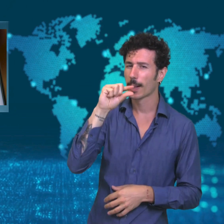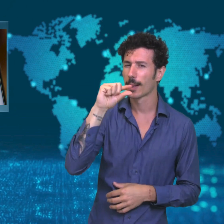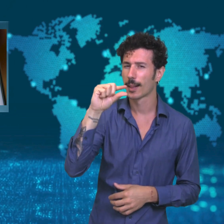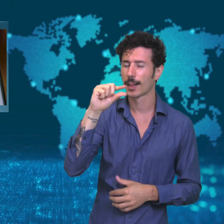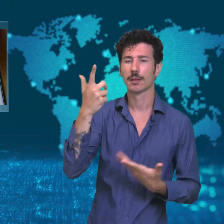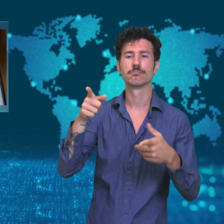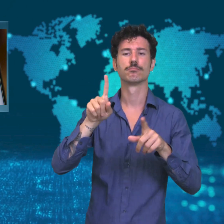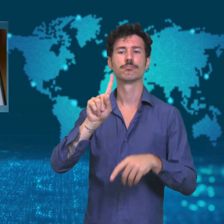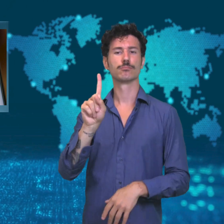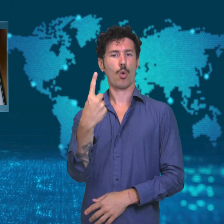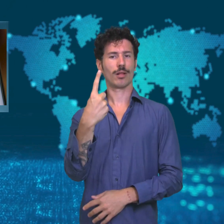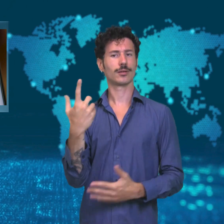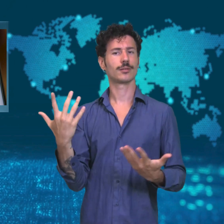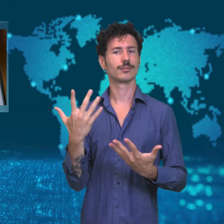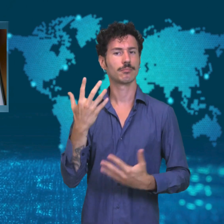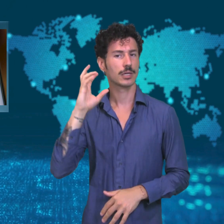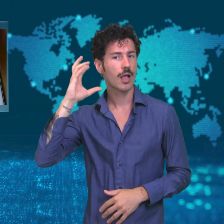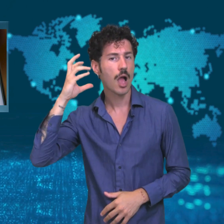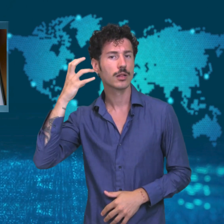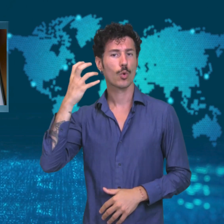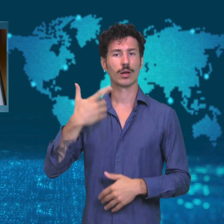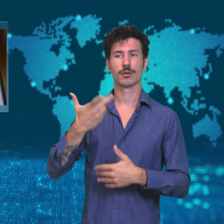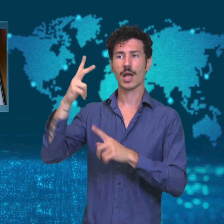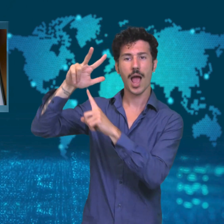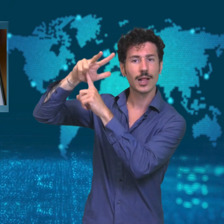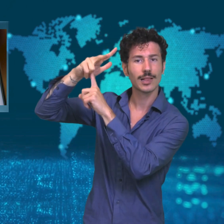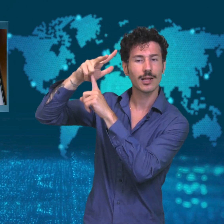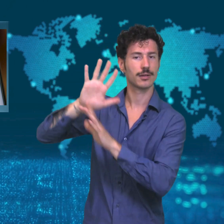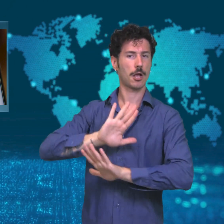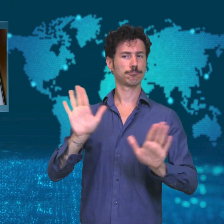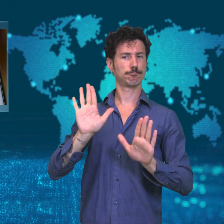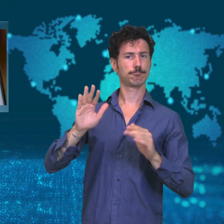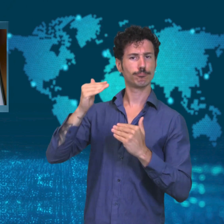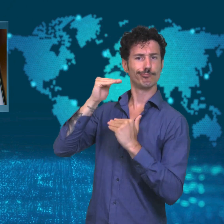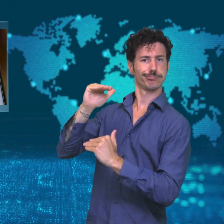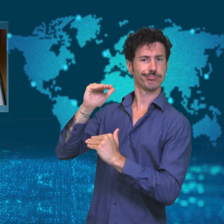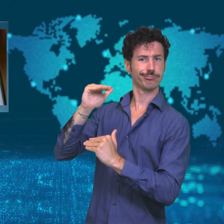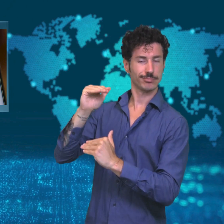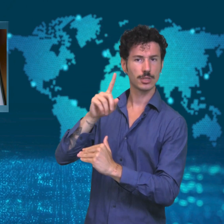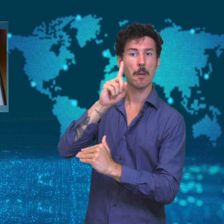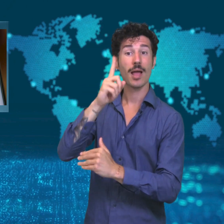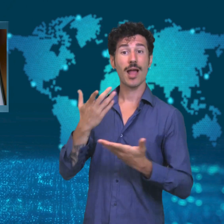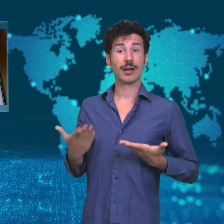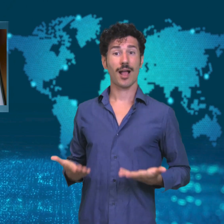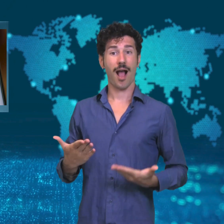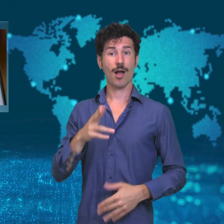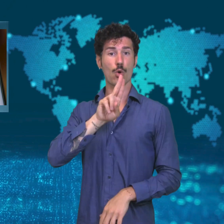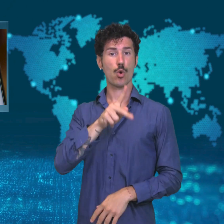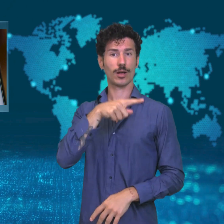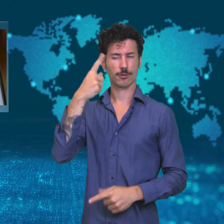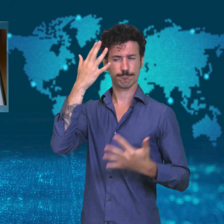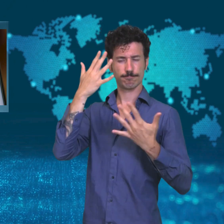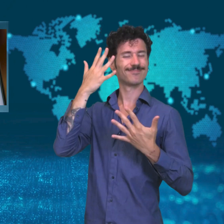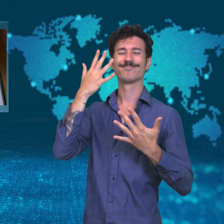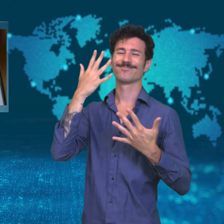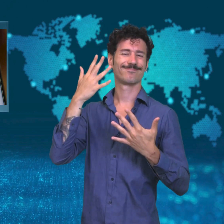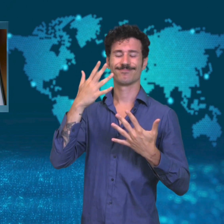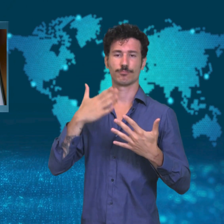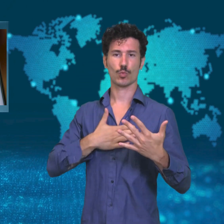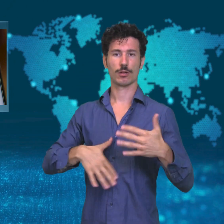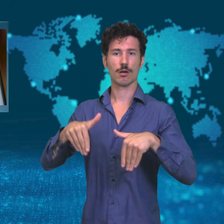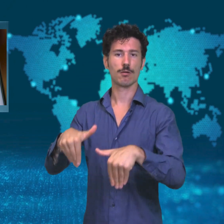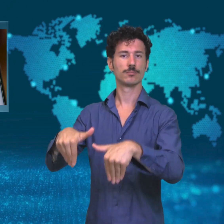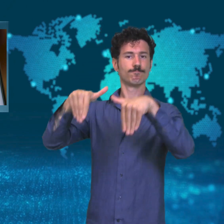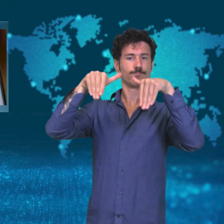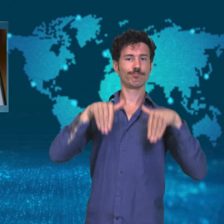role in the country’s 5G network only to provide radios and antennas,